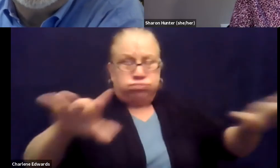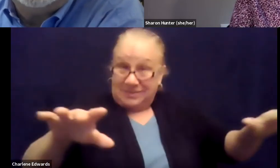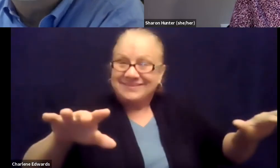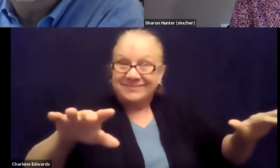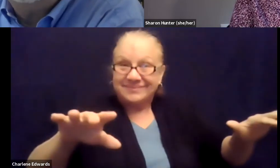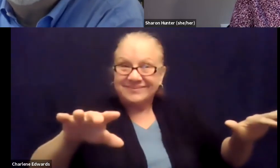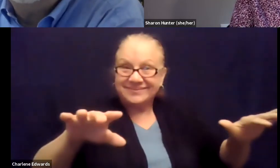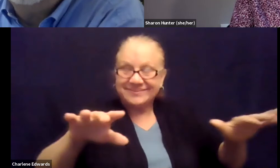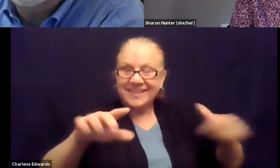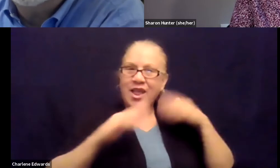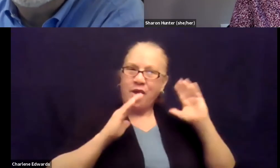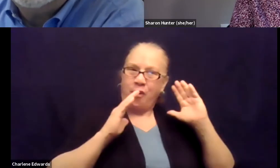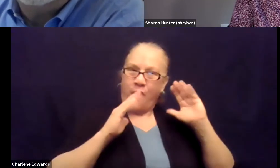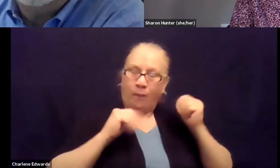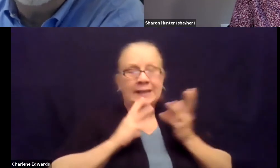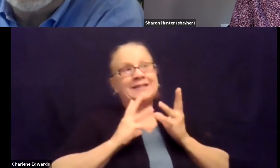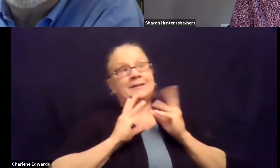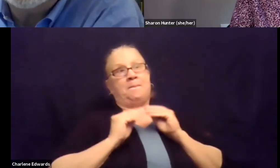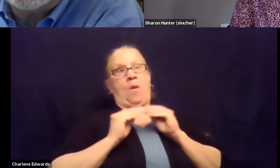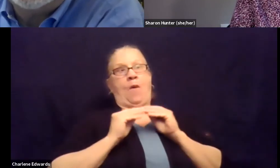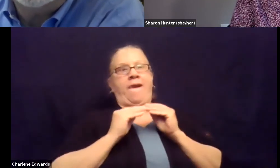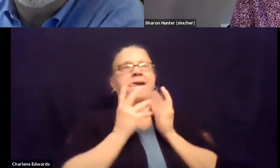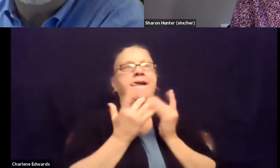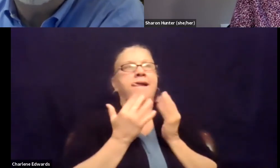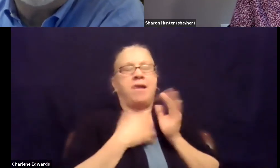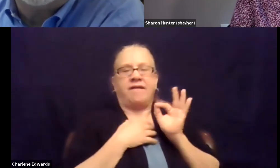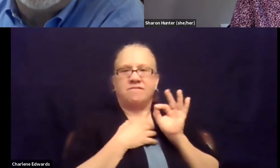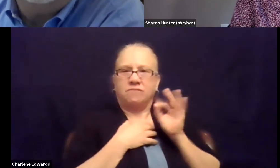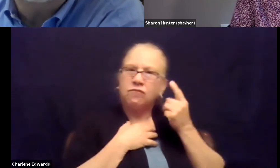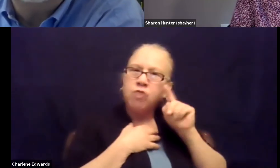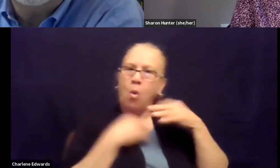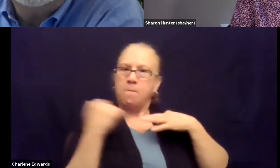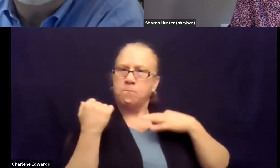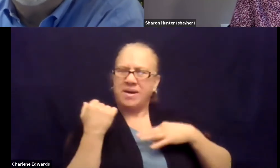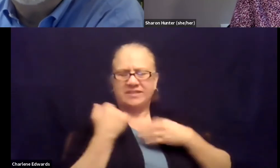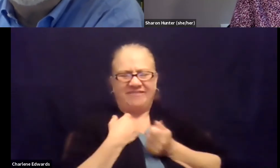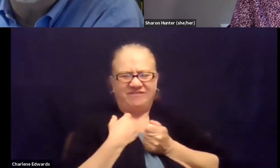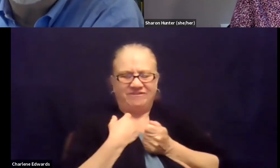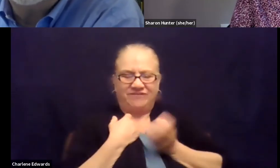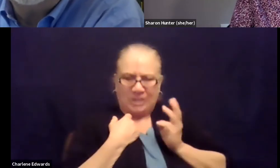I hoped we would get more in the for profit side. We only have a handful. I don't think they see,